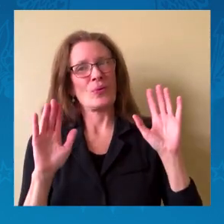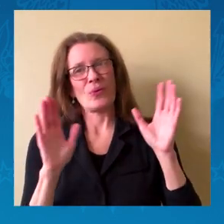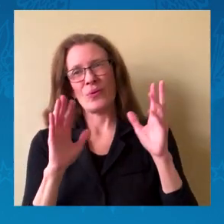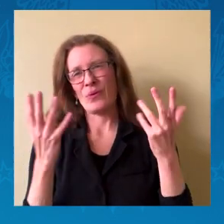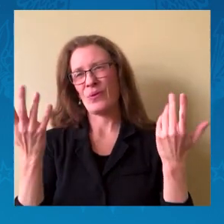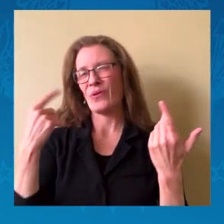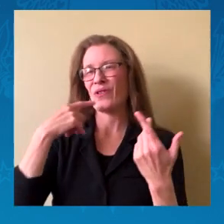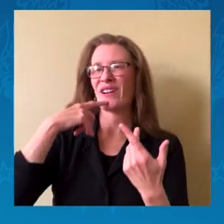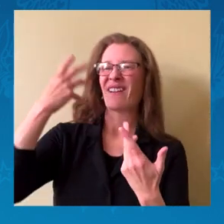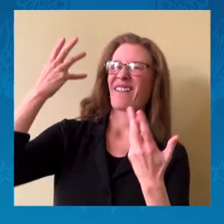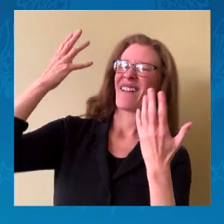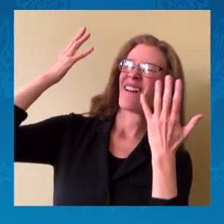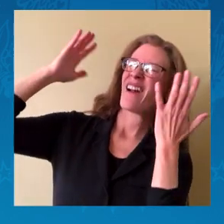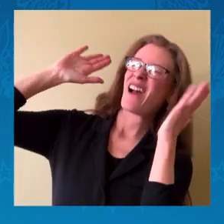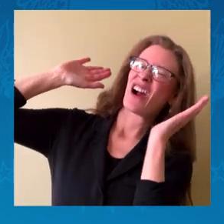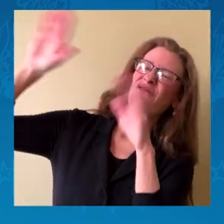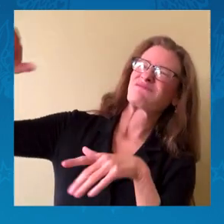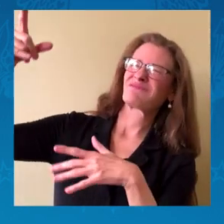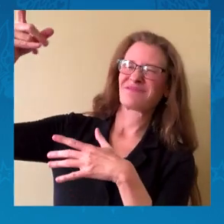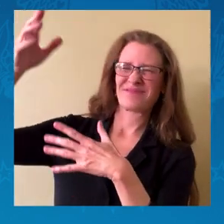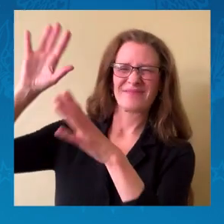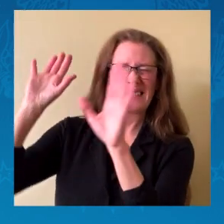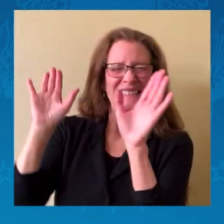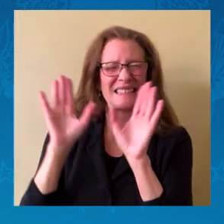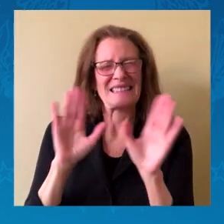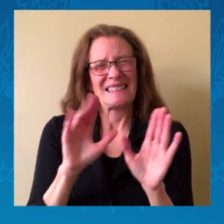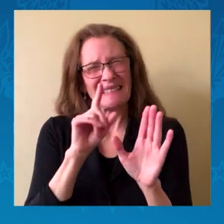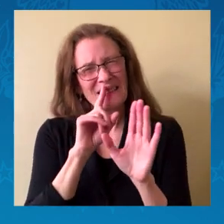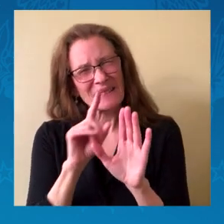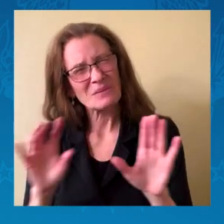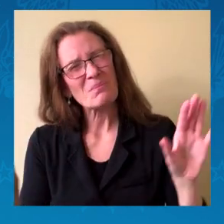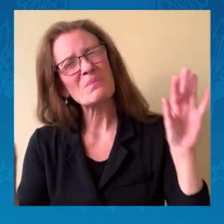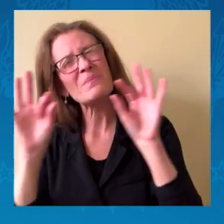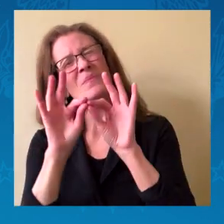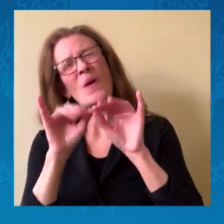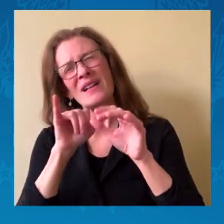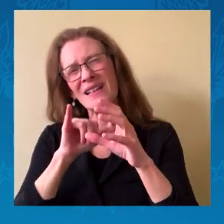of developing shared norms and having long term sustainability of outer space.